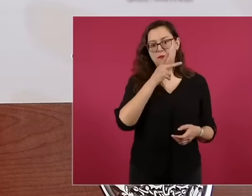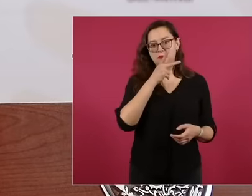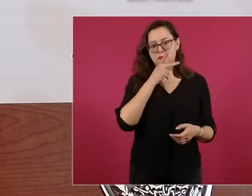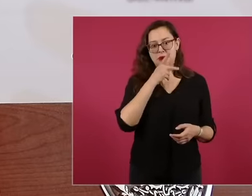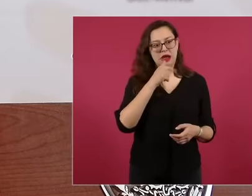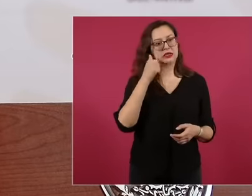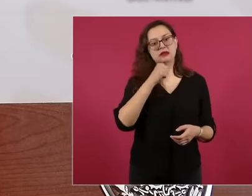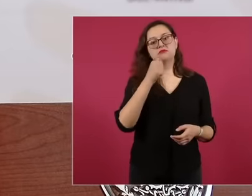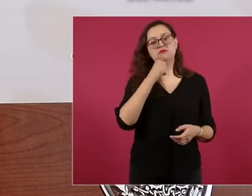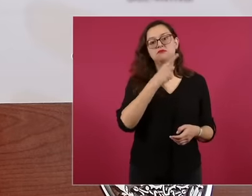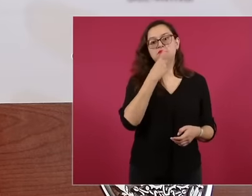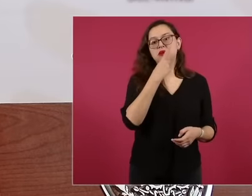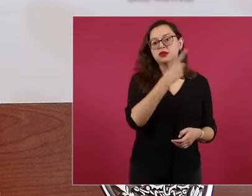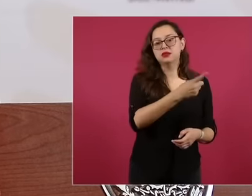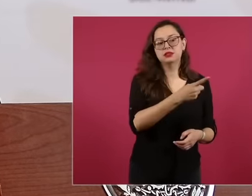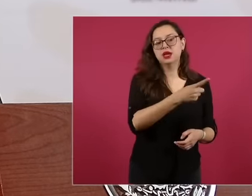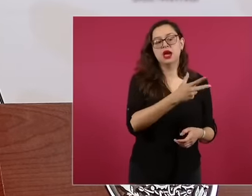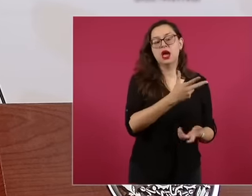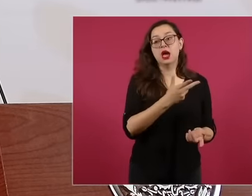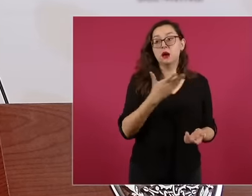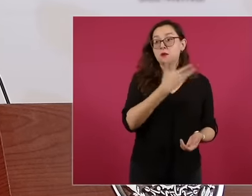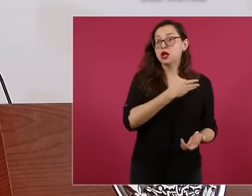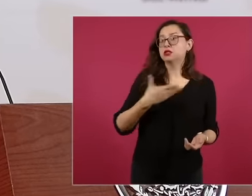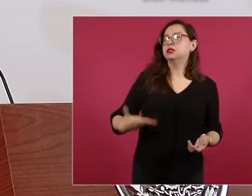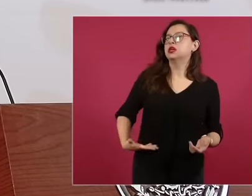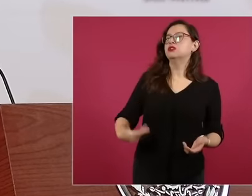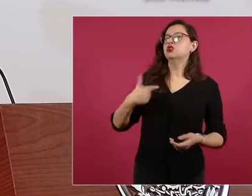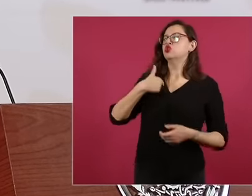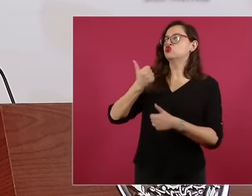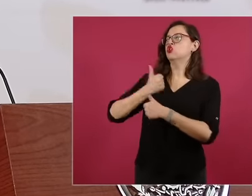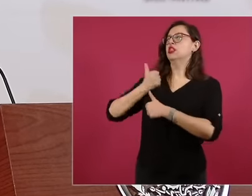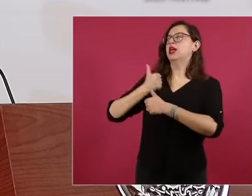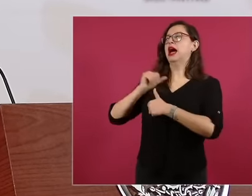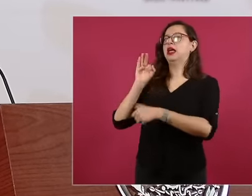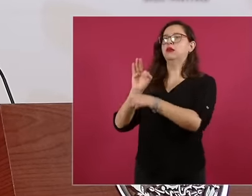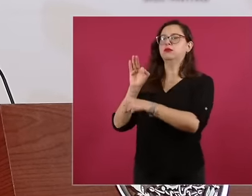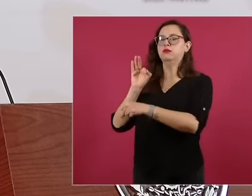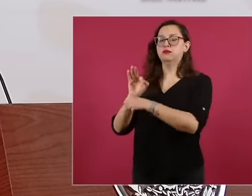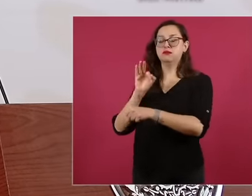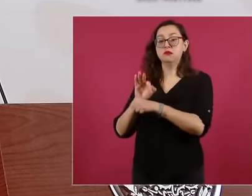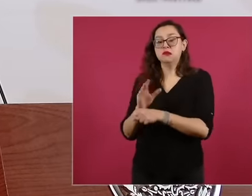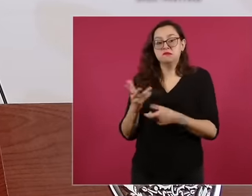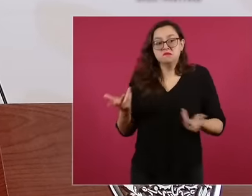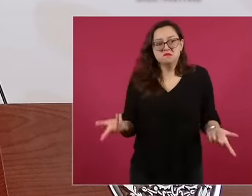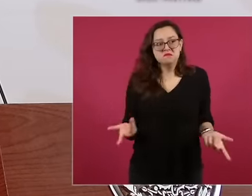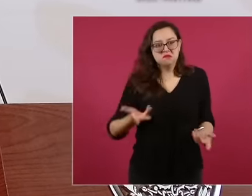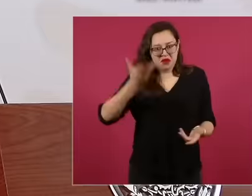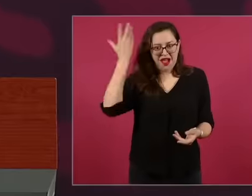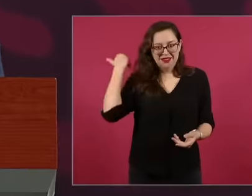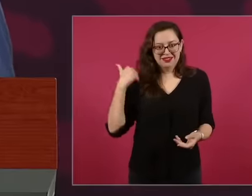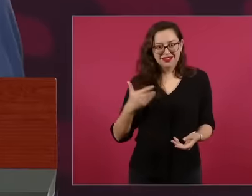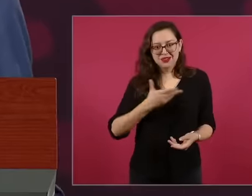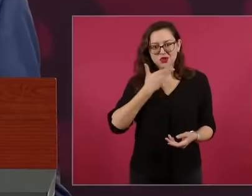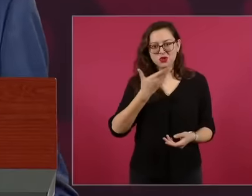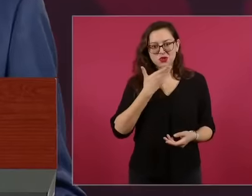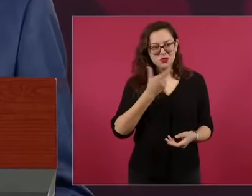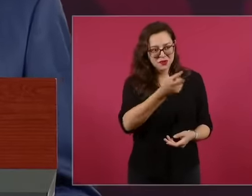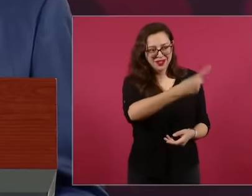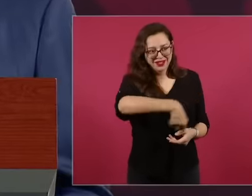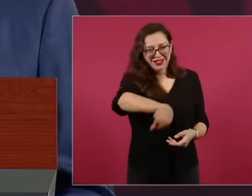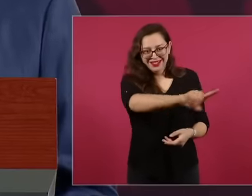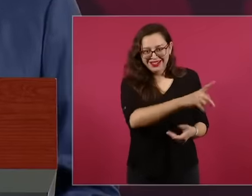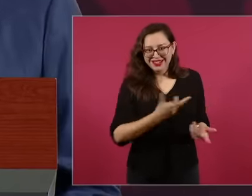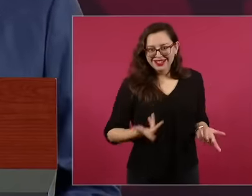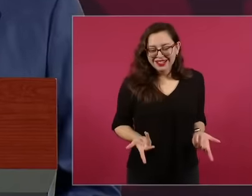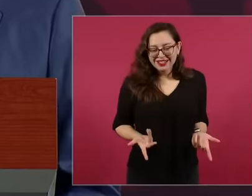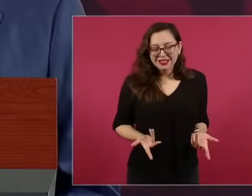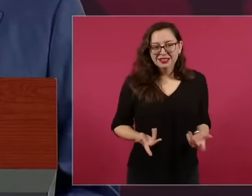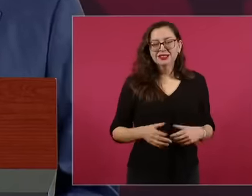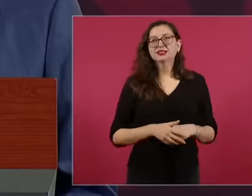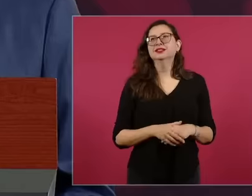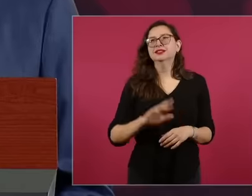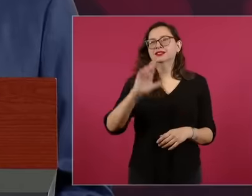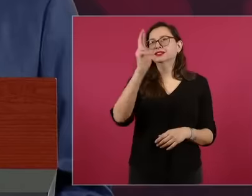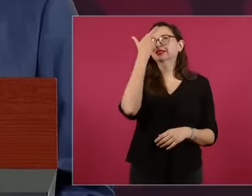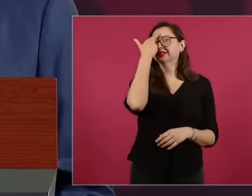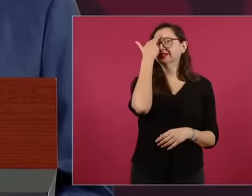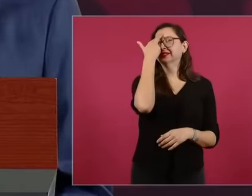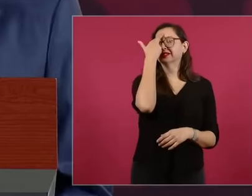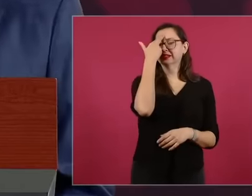president, I remember that the first interview they did with me on Televisa Well,